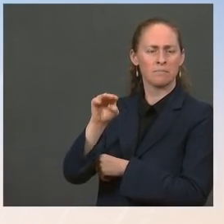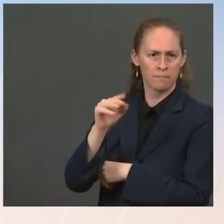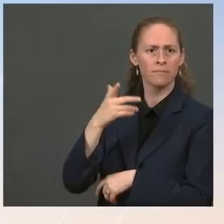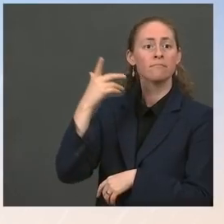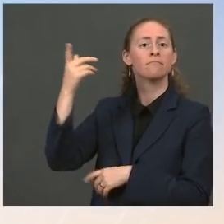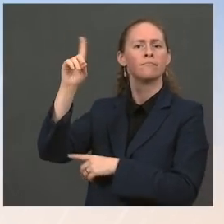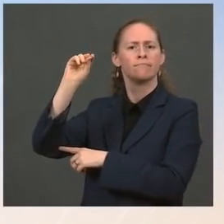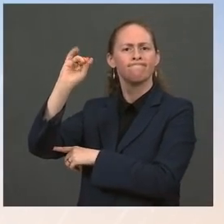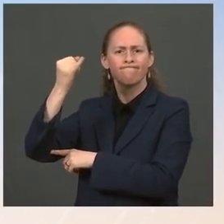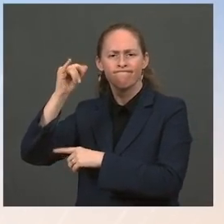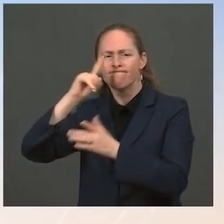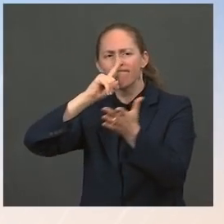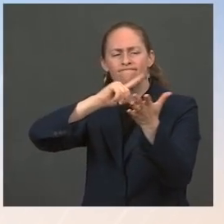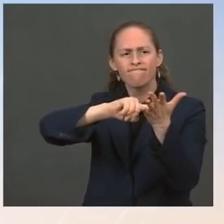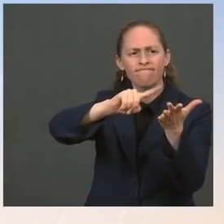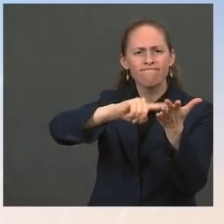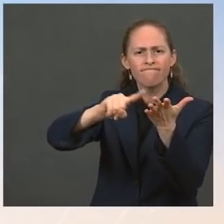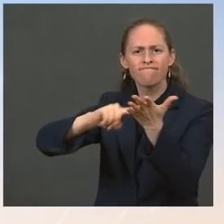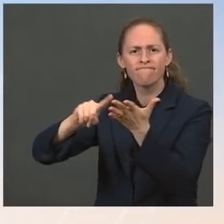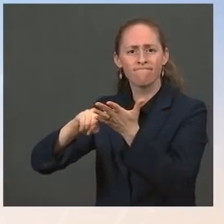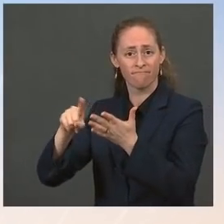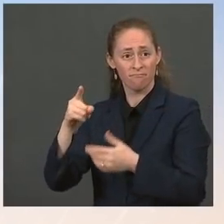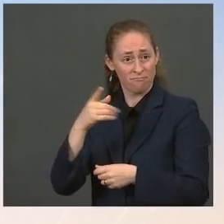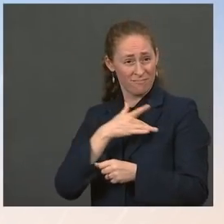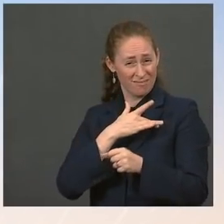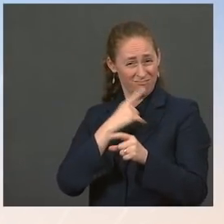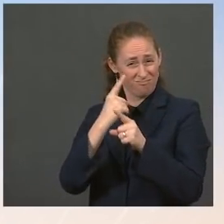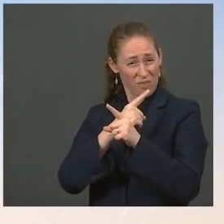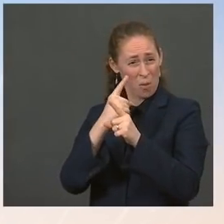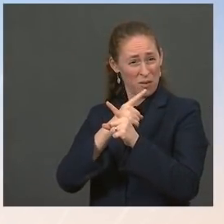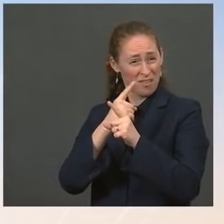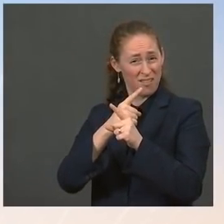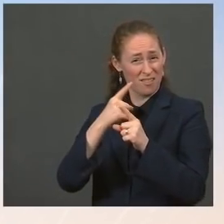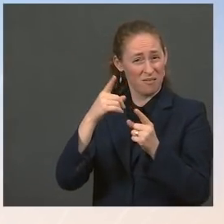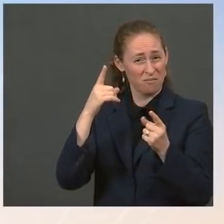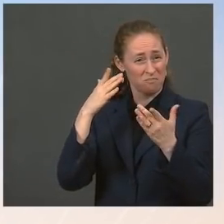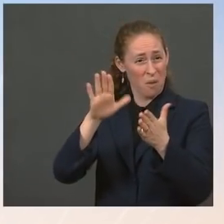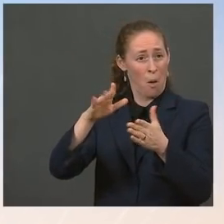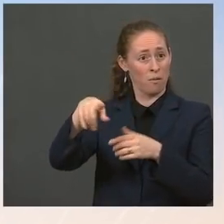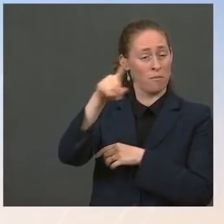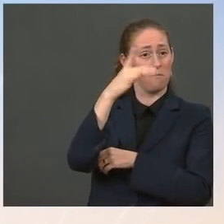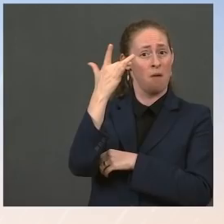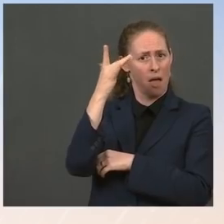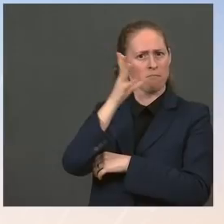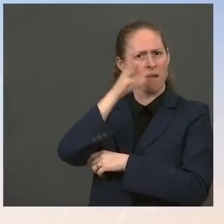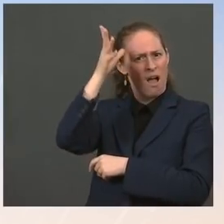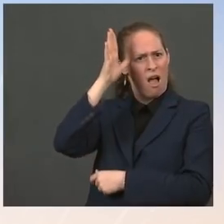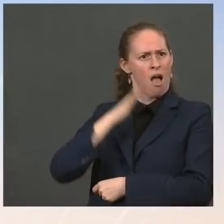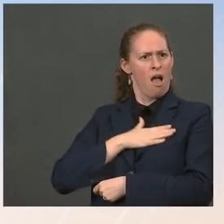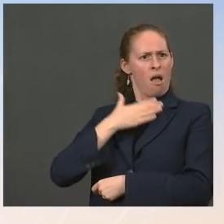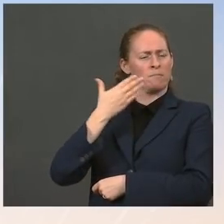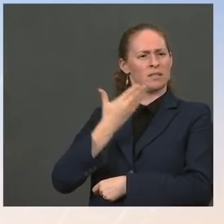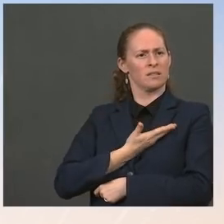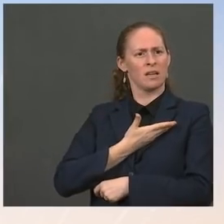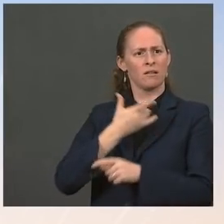that parents upset about their kids' curriculums could be considered domestic terrorists? Ms. Psaki: Well, let me unravel this a little bit,